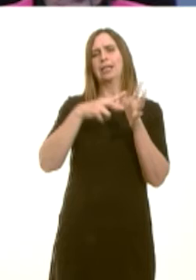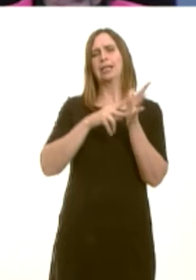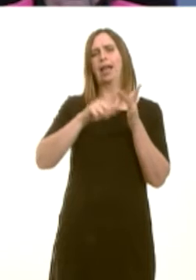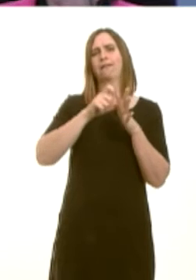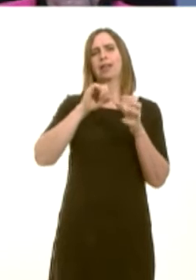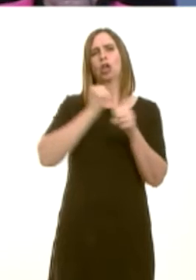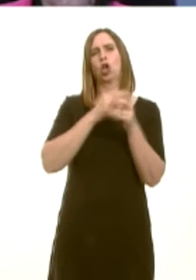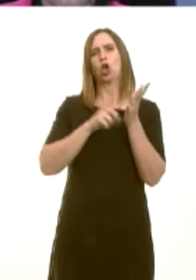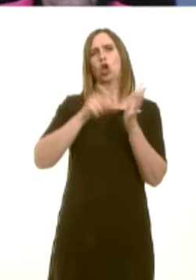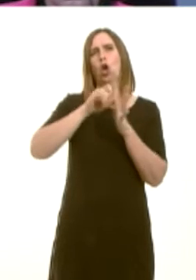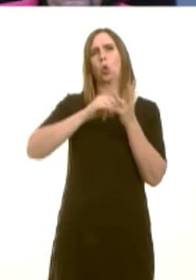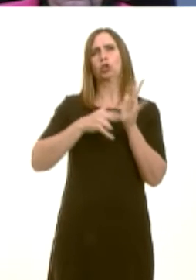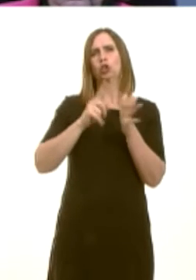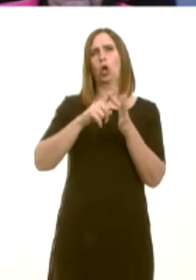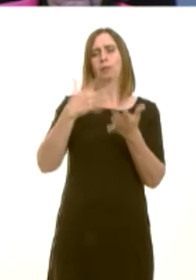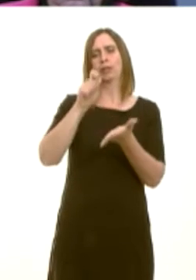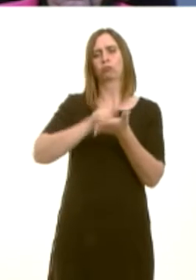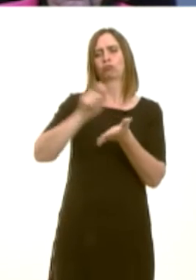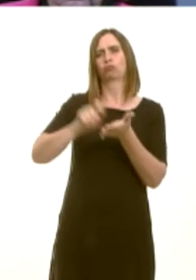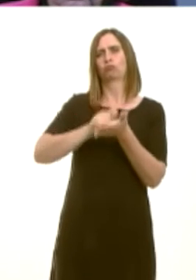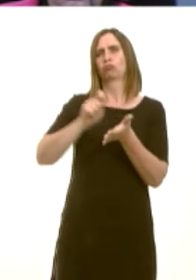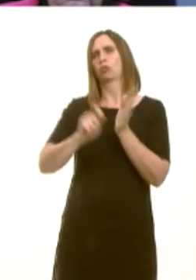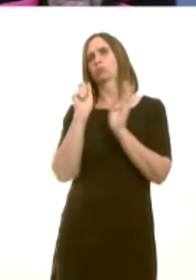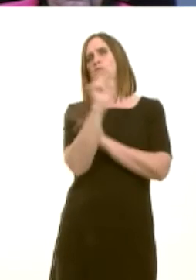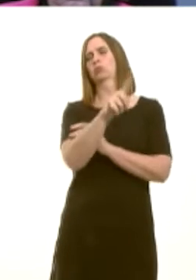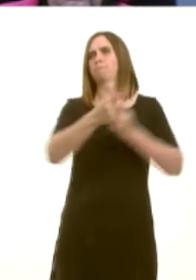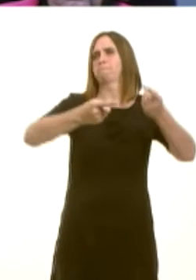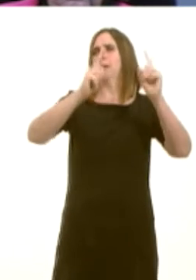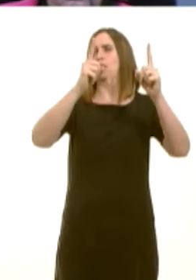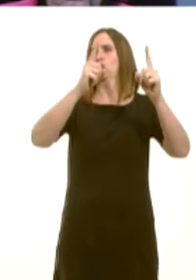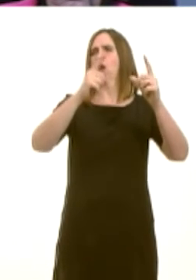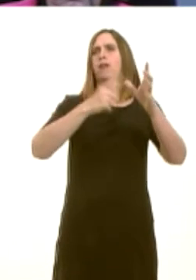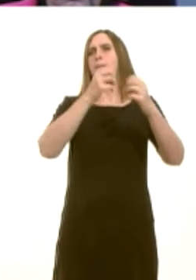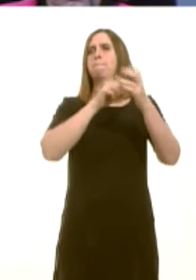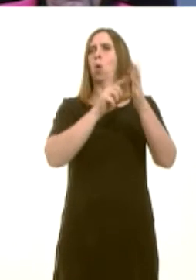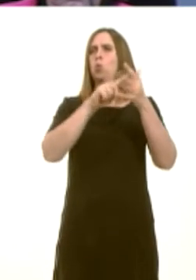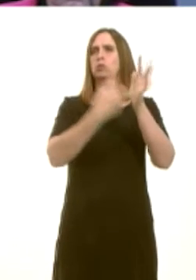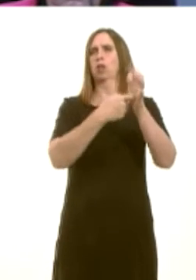the management of Ideoba and senior Welsh Government officials confirming that he had